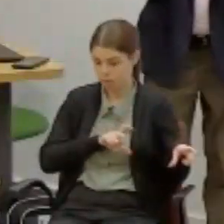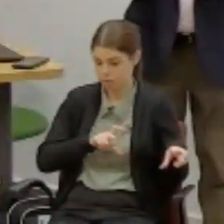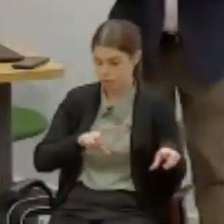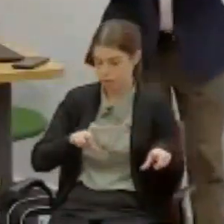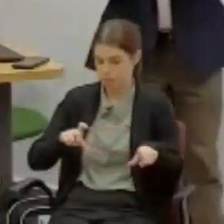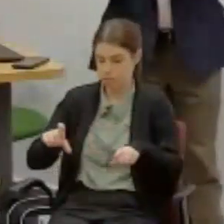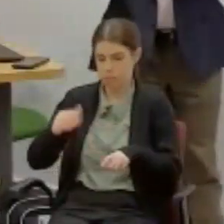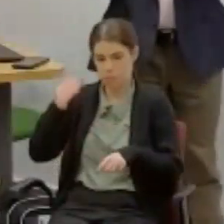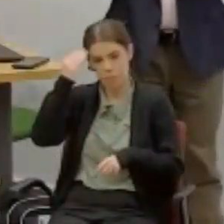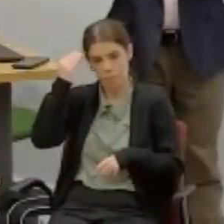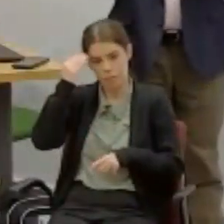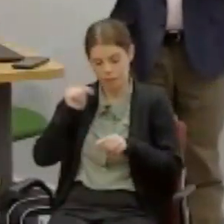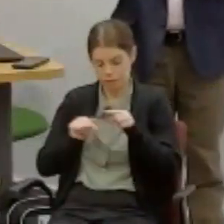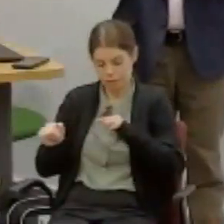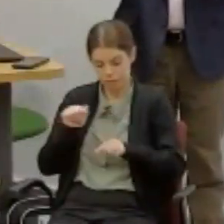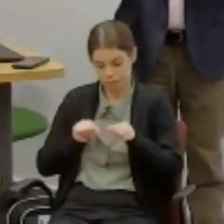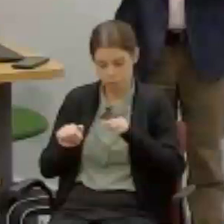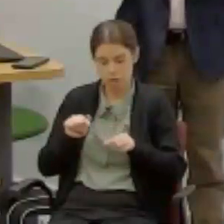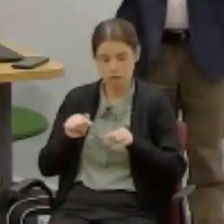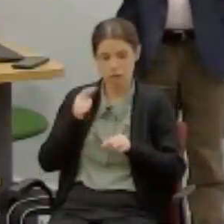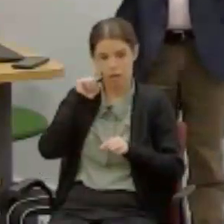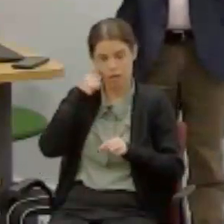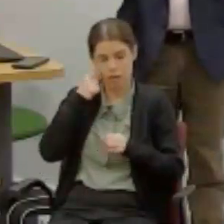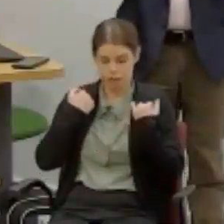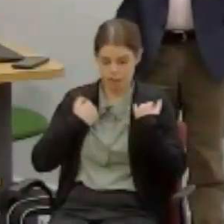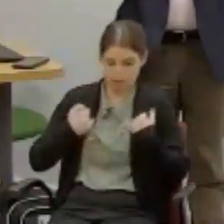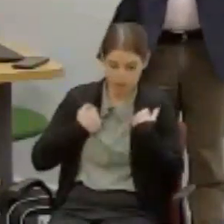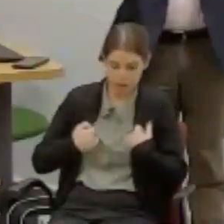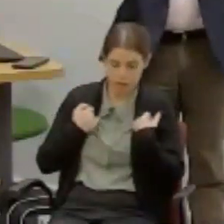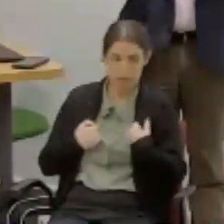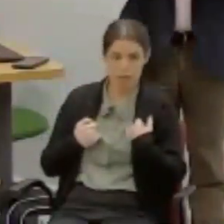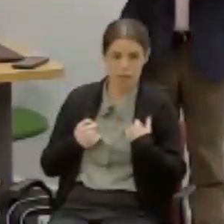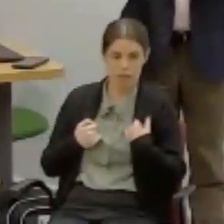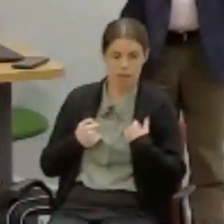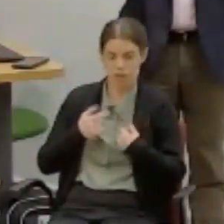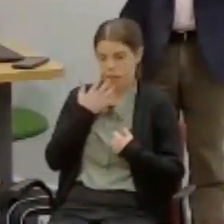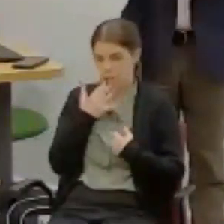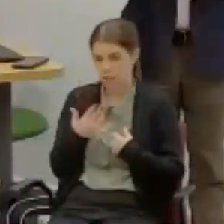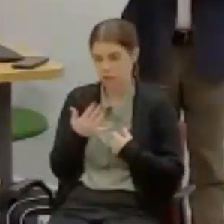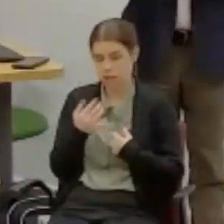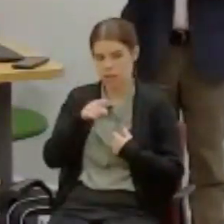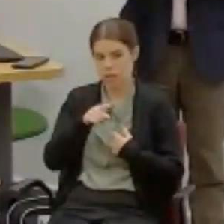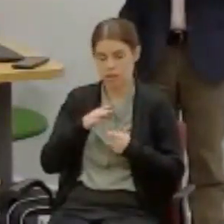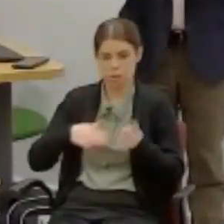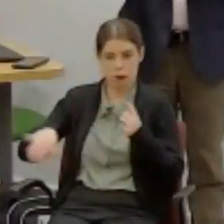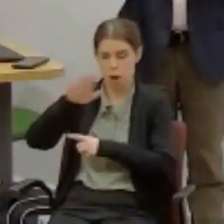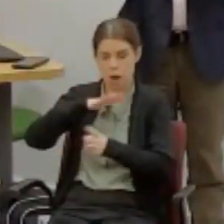brain pathology eventually we get point where people at age to all of us we develop the